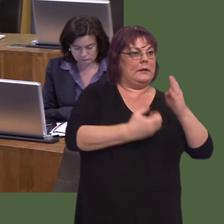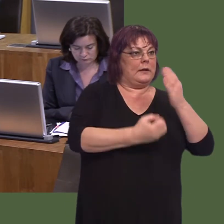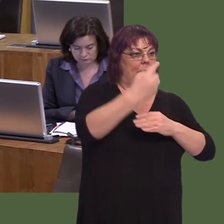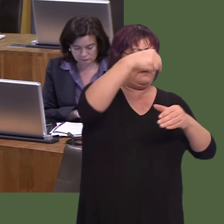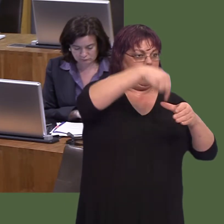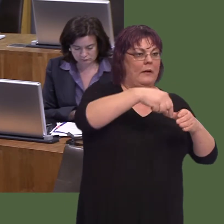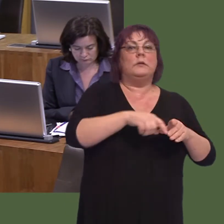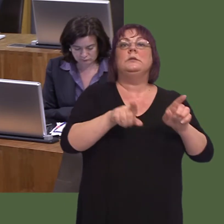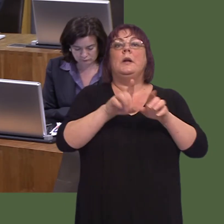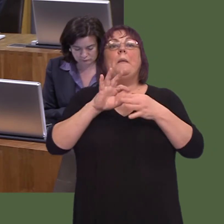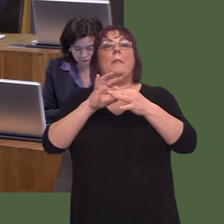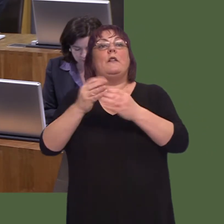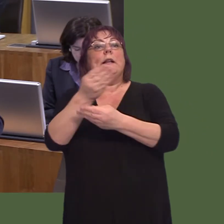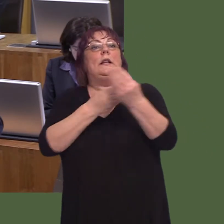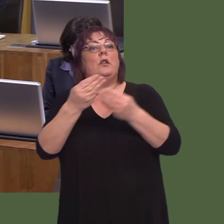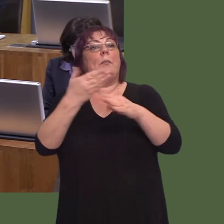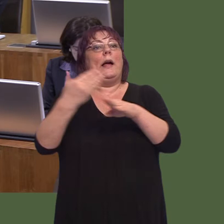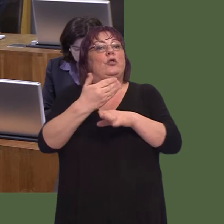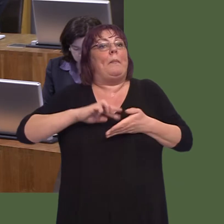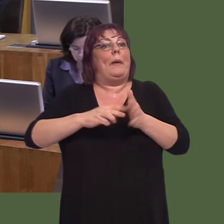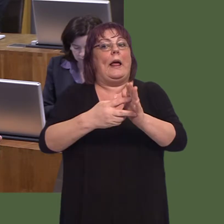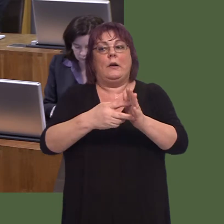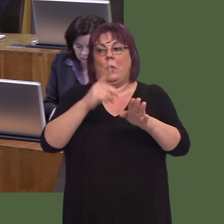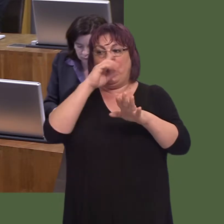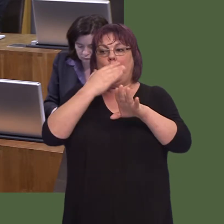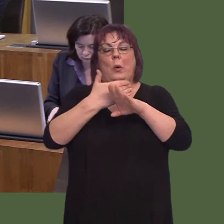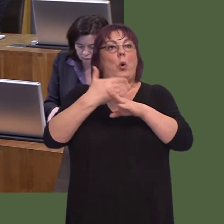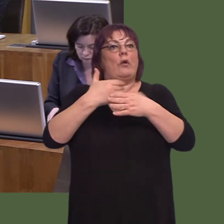It's part of the economic action plan and we do engage regularly with businesses and